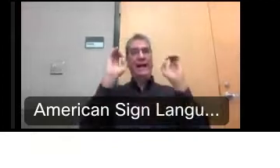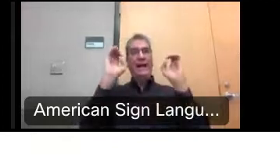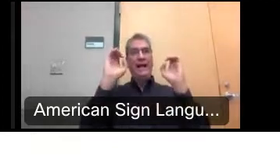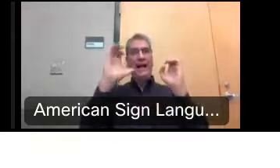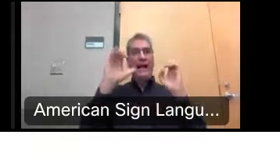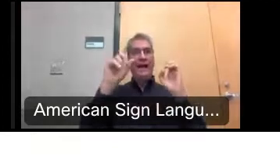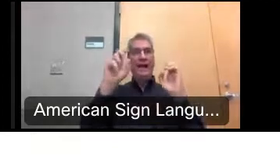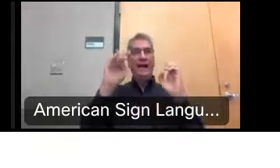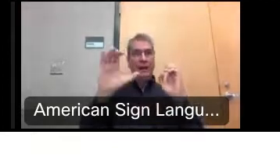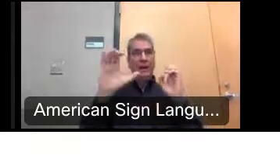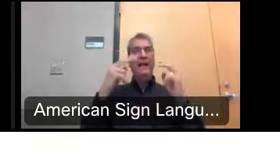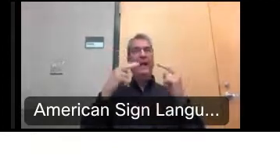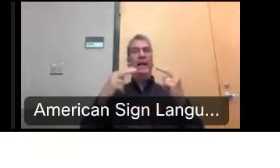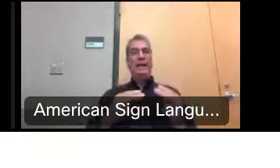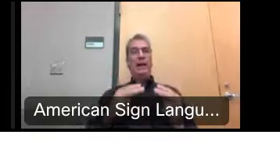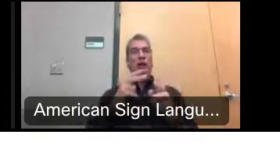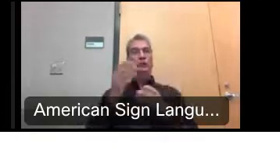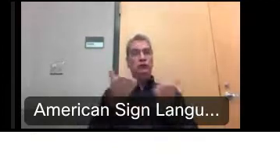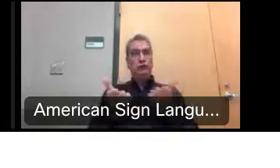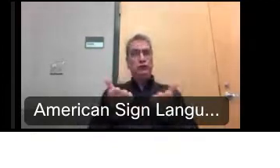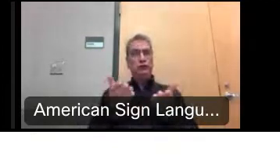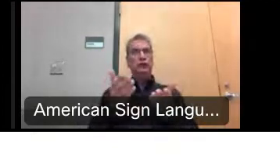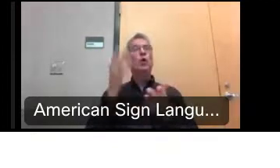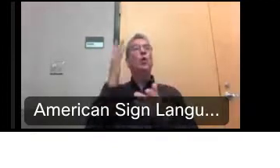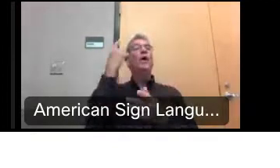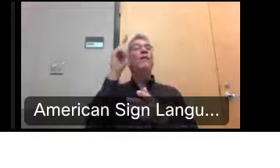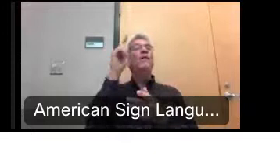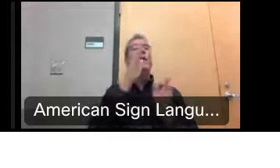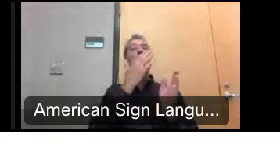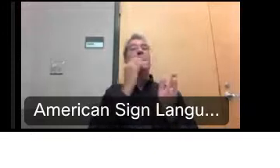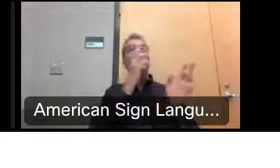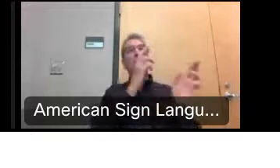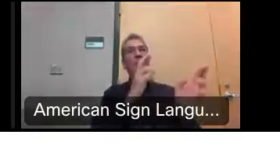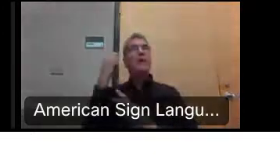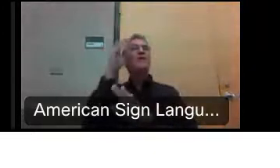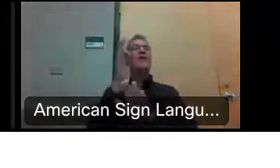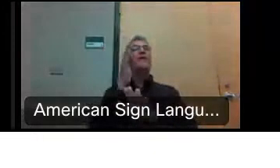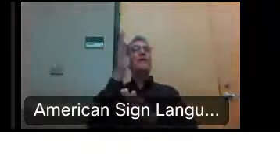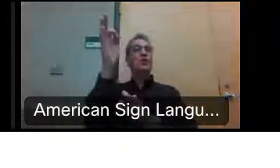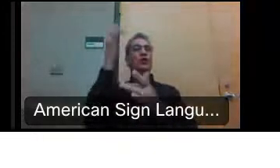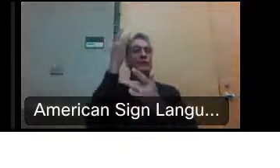to help Texas better prepare for future infectious disease outbreaks.